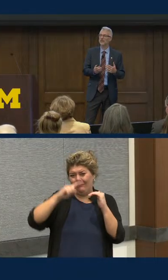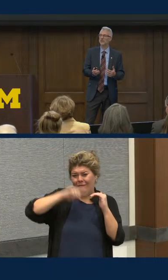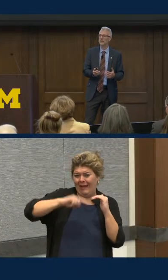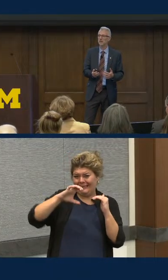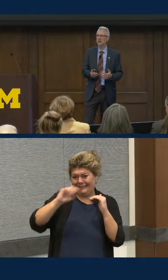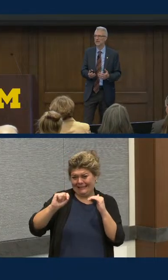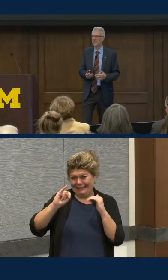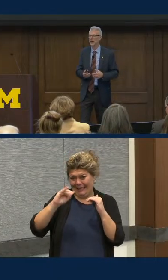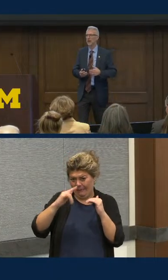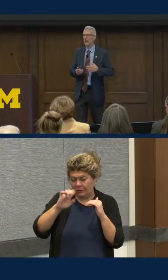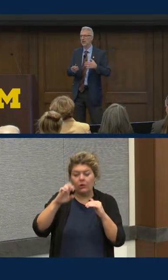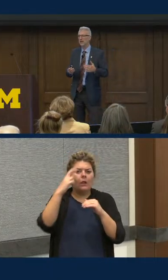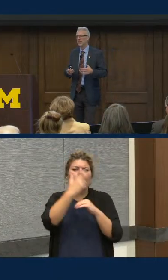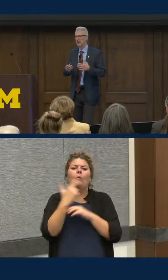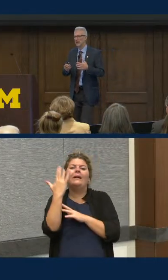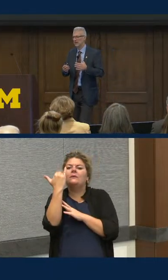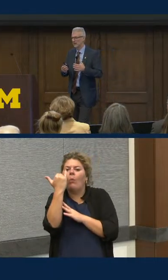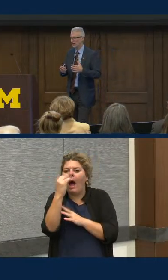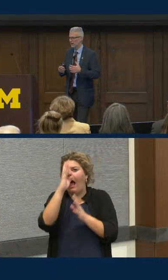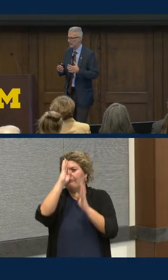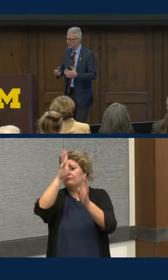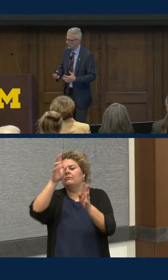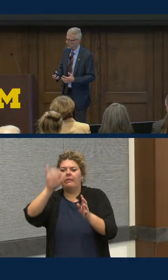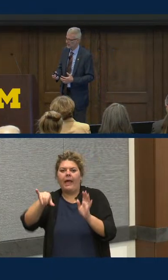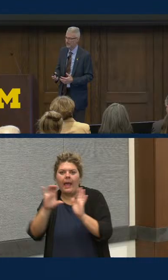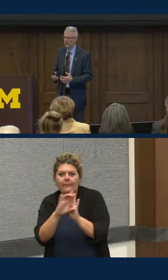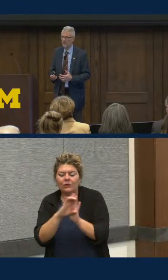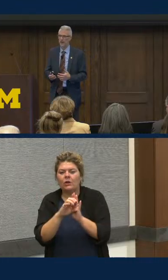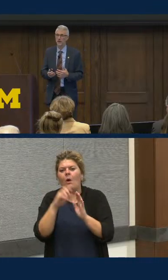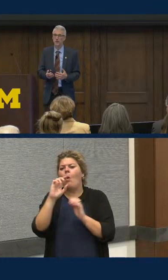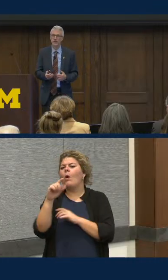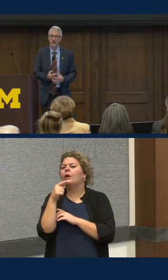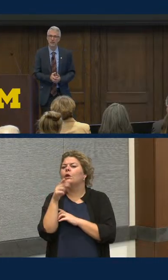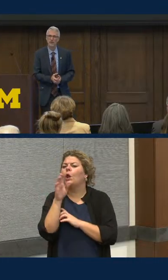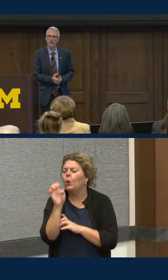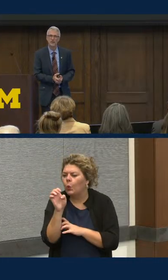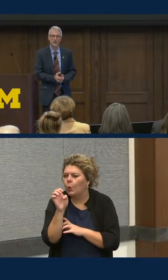but we do this because this is a clue to us we have done a good